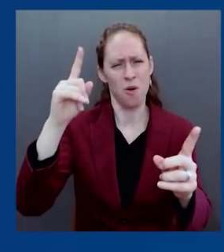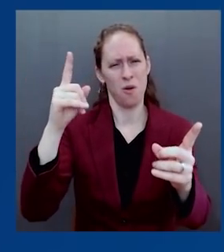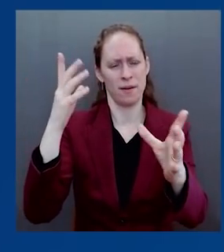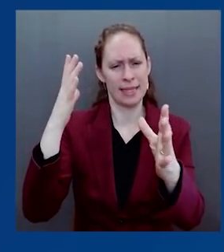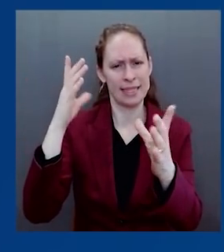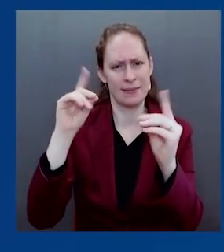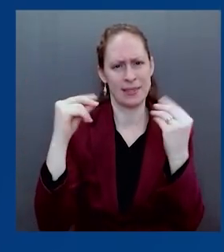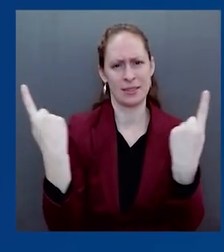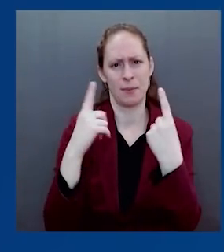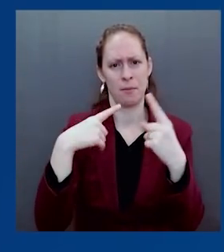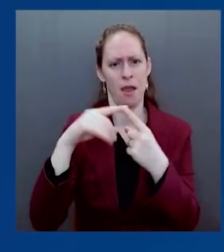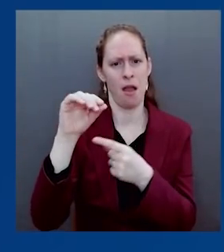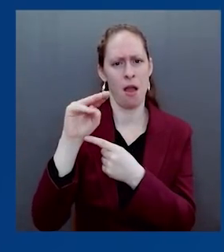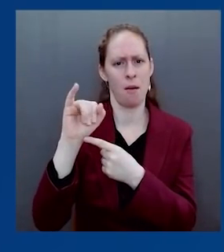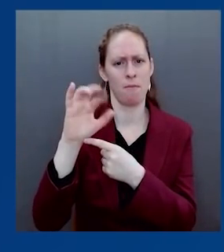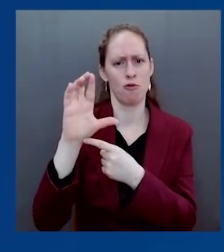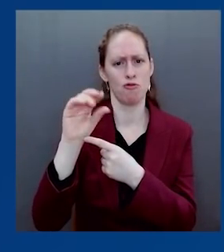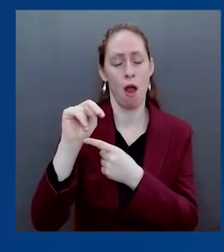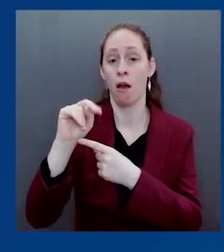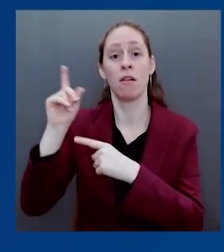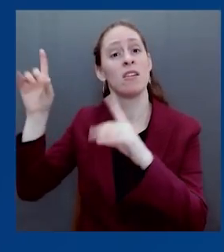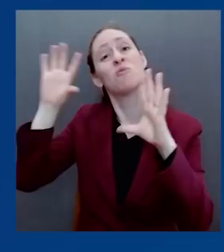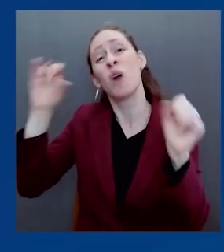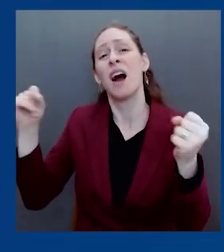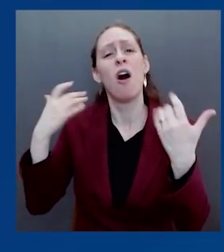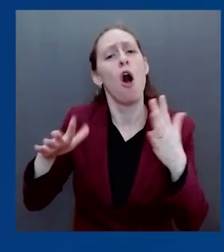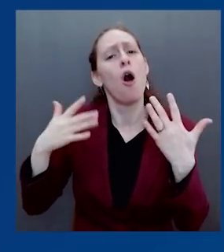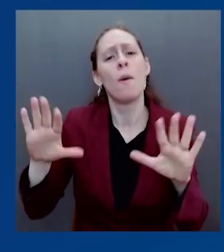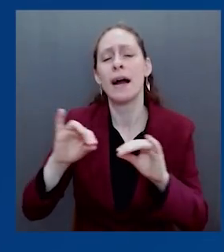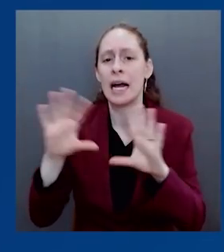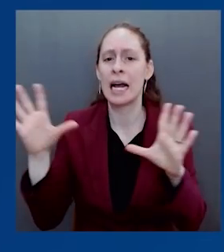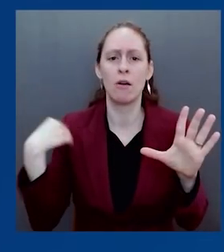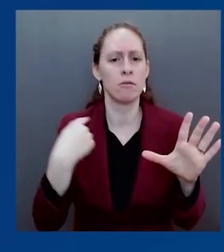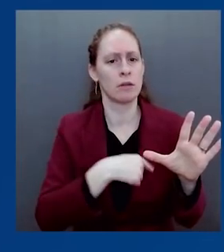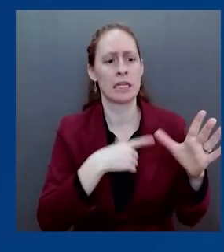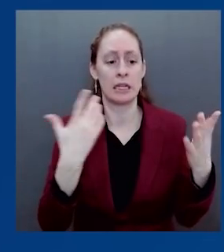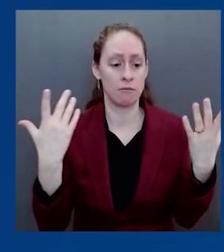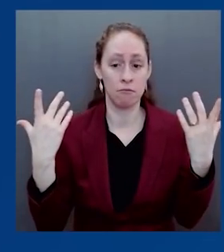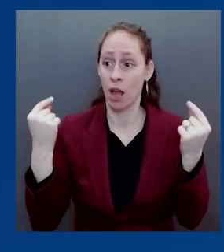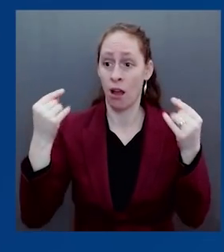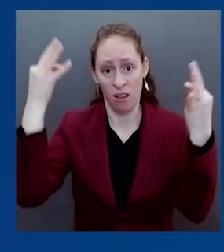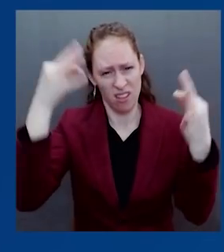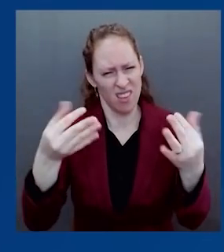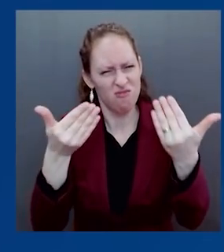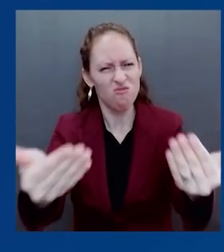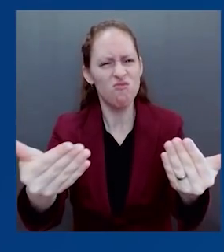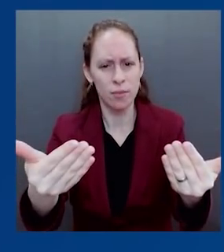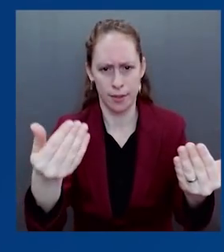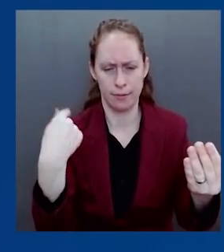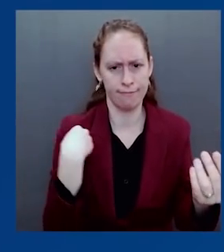we'll do everything that we need to do to beat this pandemic. And if we do need more money at --